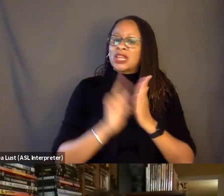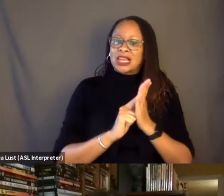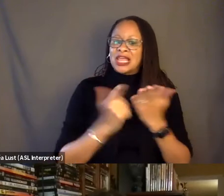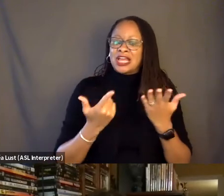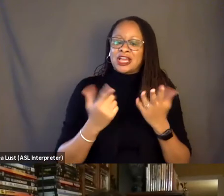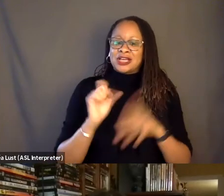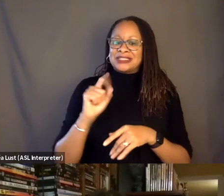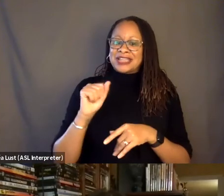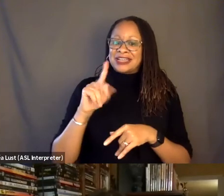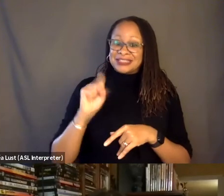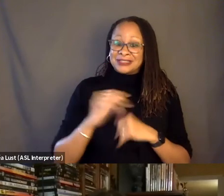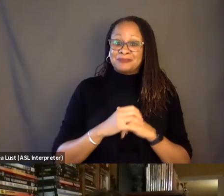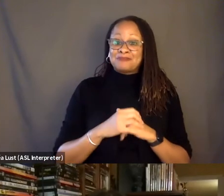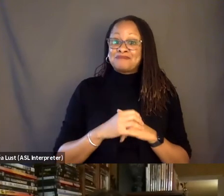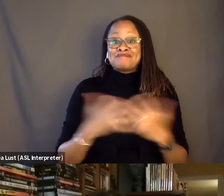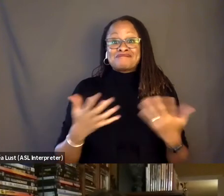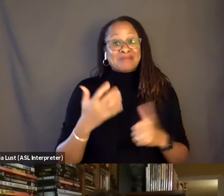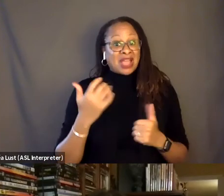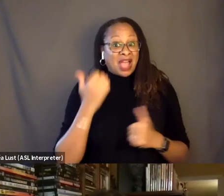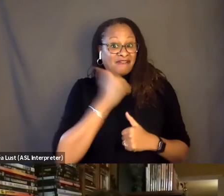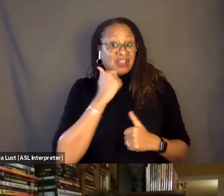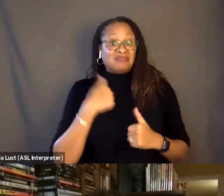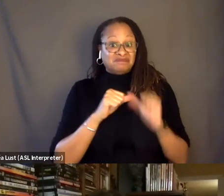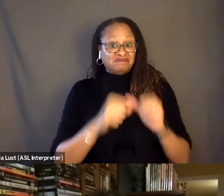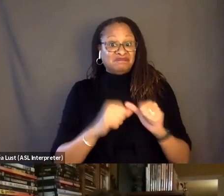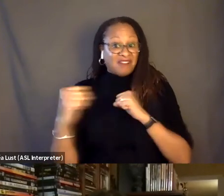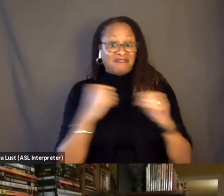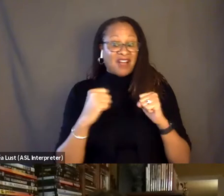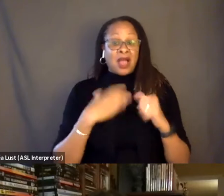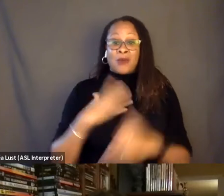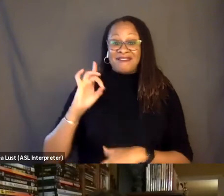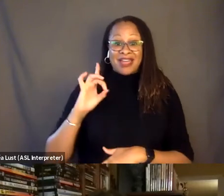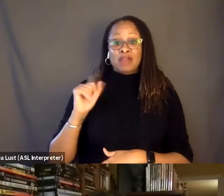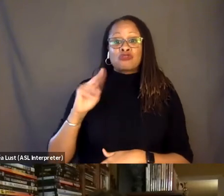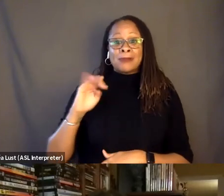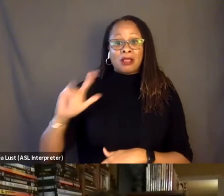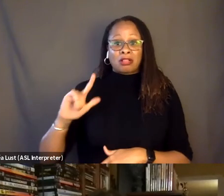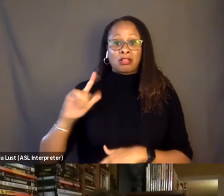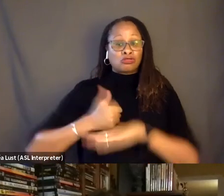Every day we keep fighting. You know, there are eight criminal charges that are ongoing.